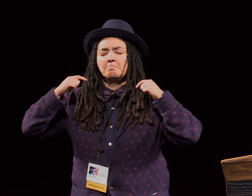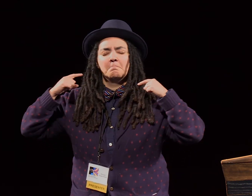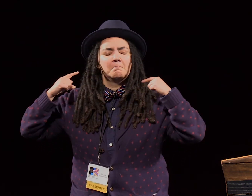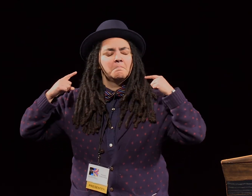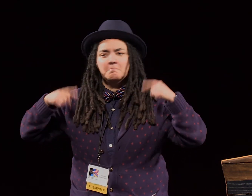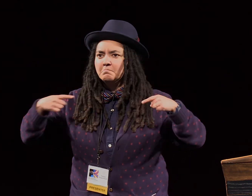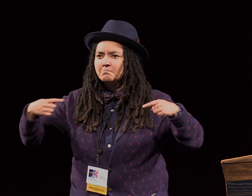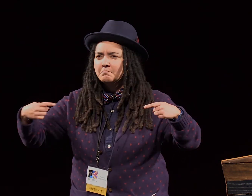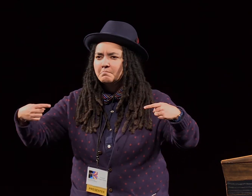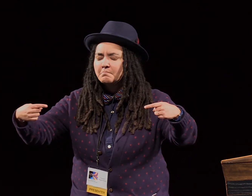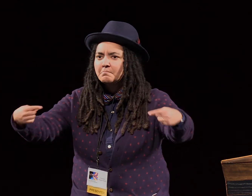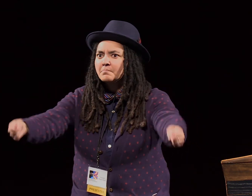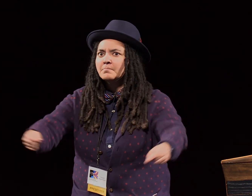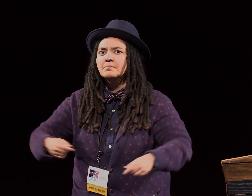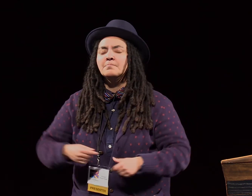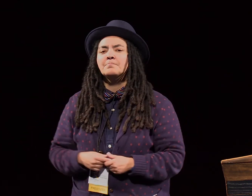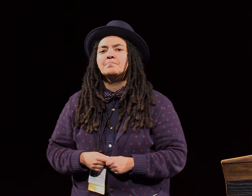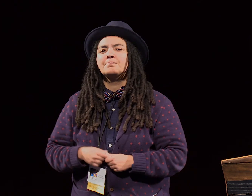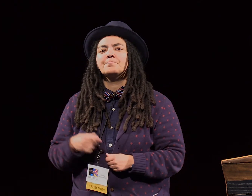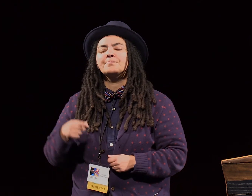And then after that, the ball really got rolling.